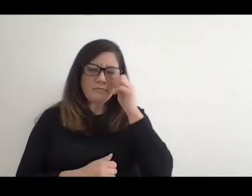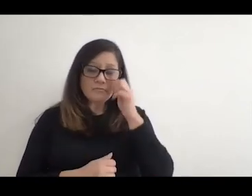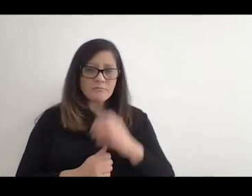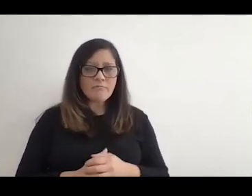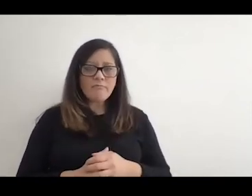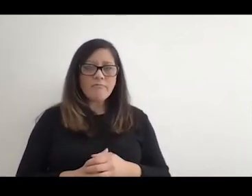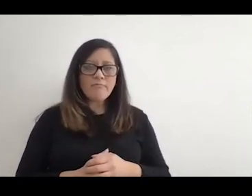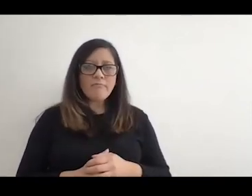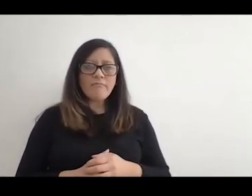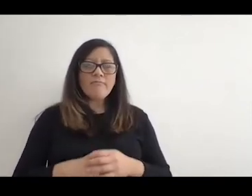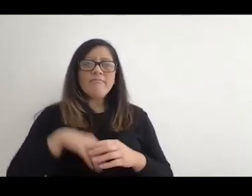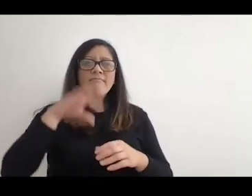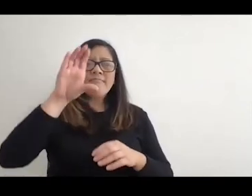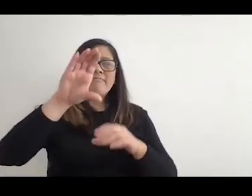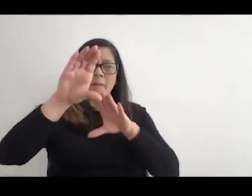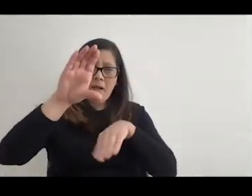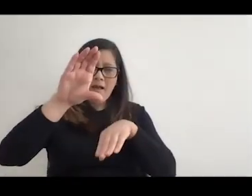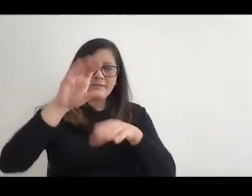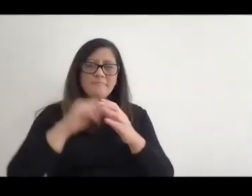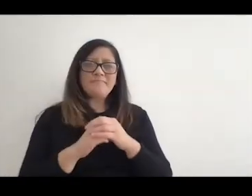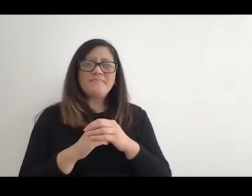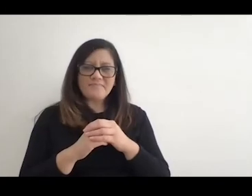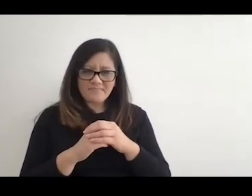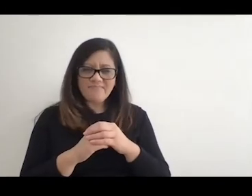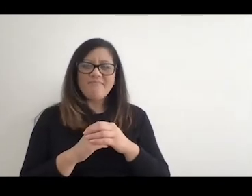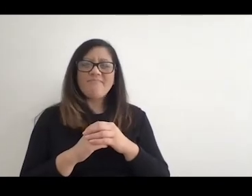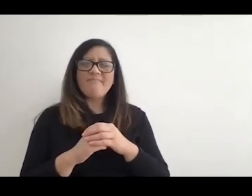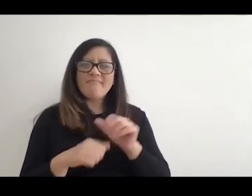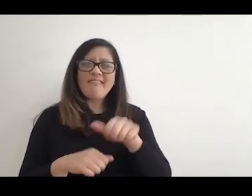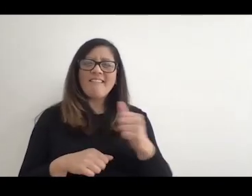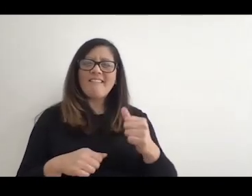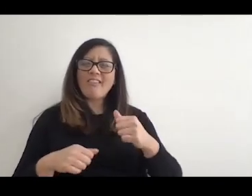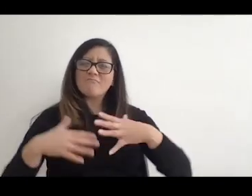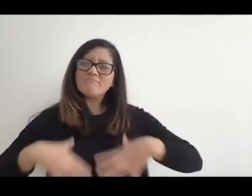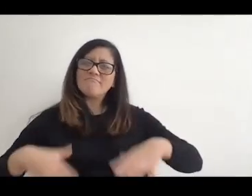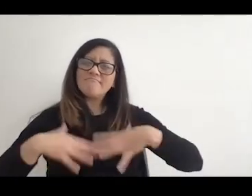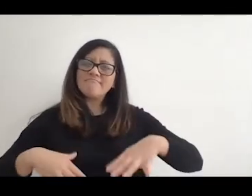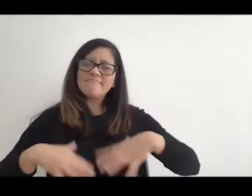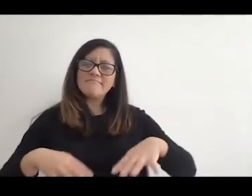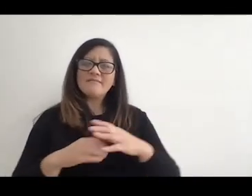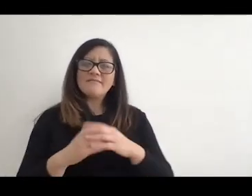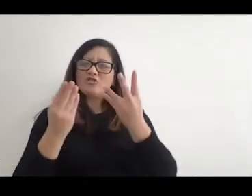Kohl's that same soft wear, no tags and what I love about it is I love the print on this because